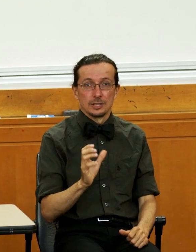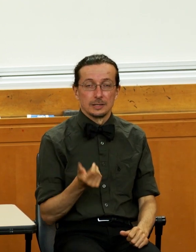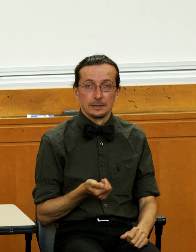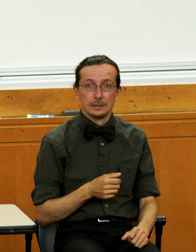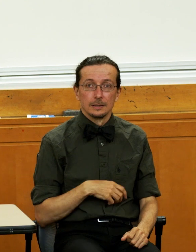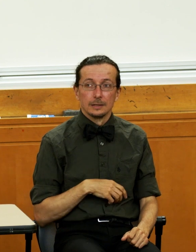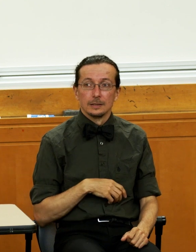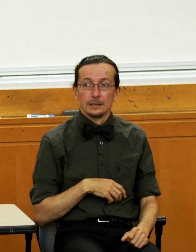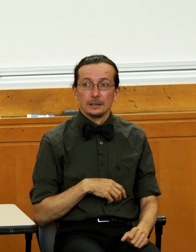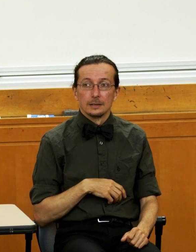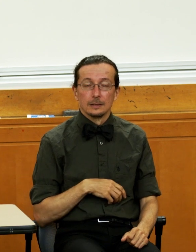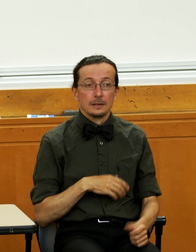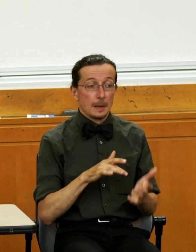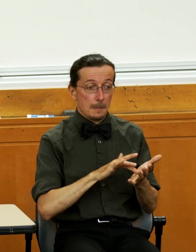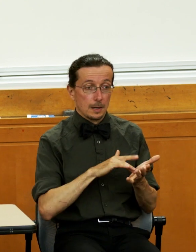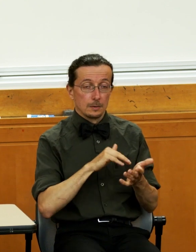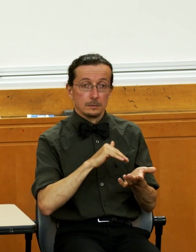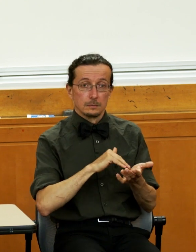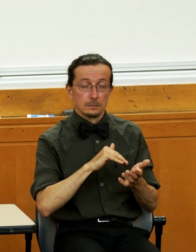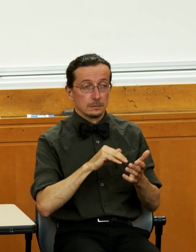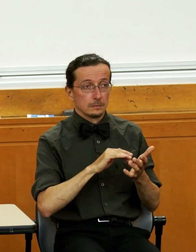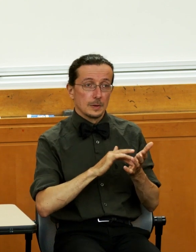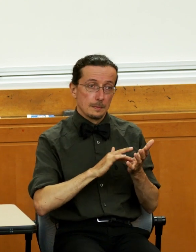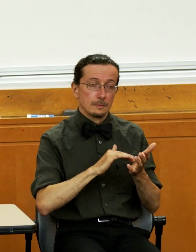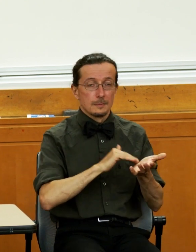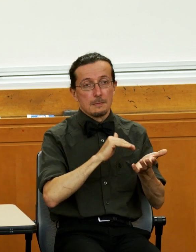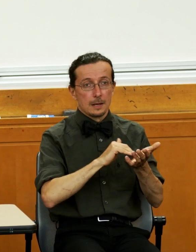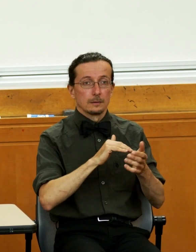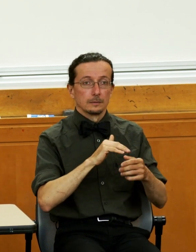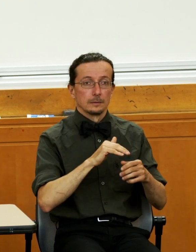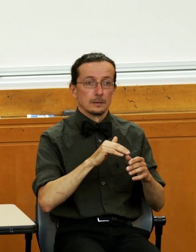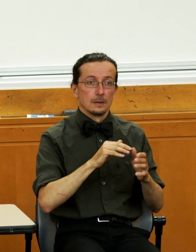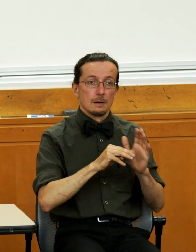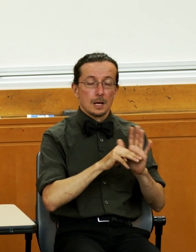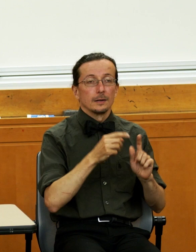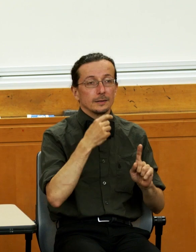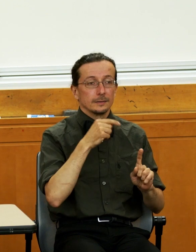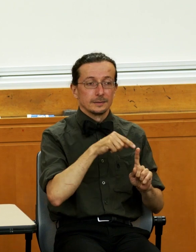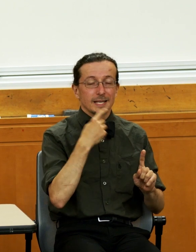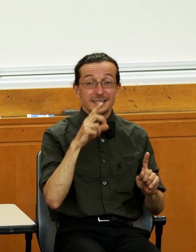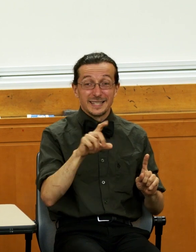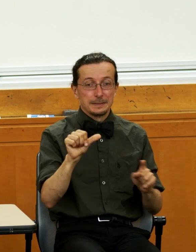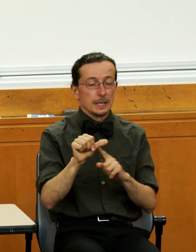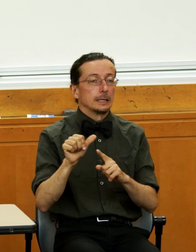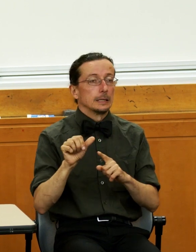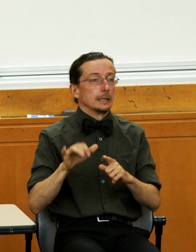And that's the idea, that the disability itself is an individualized flawed problem. But the social